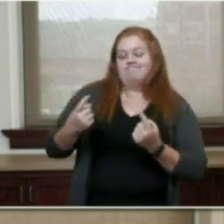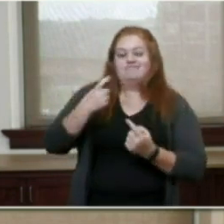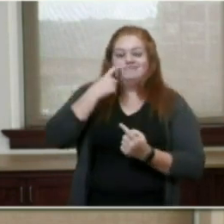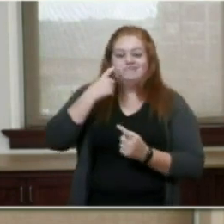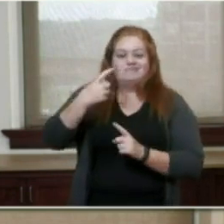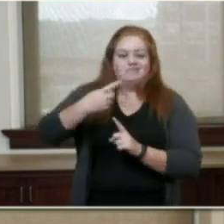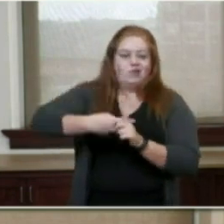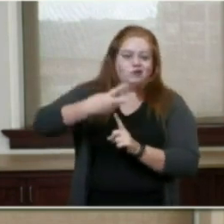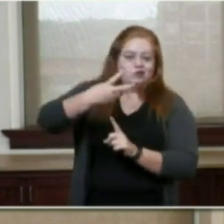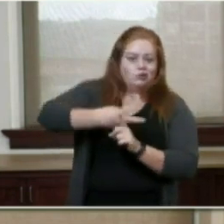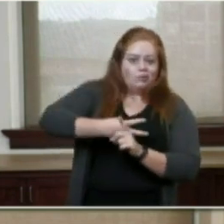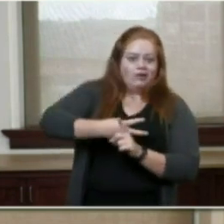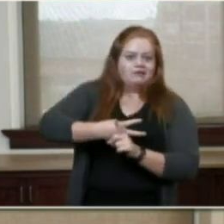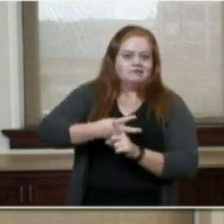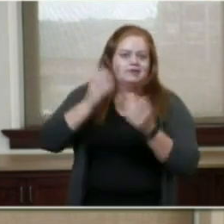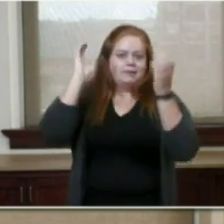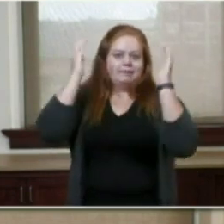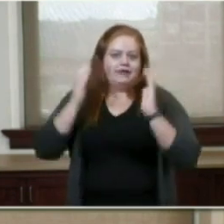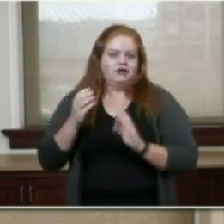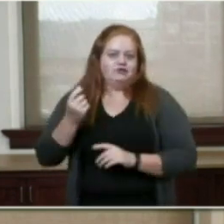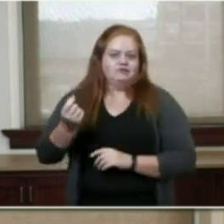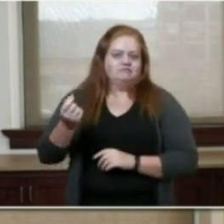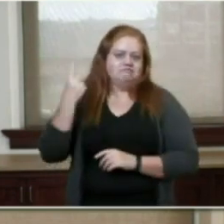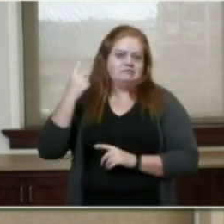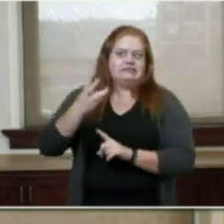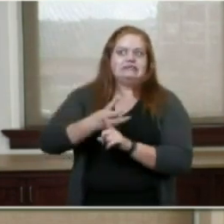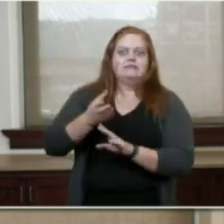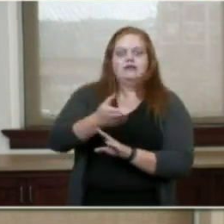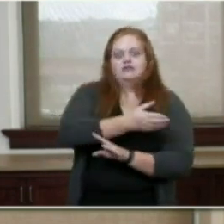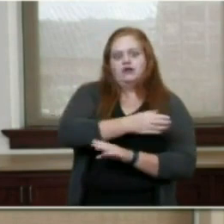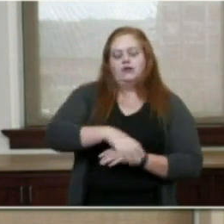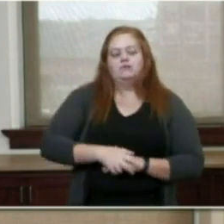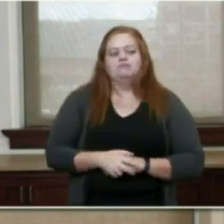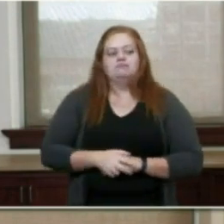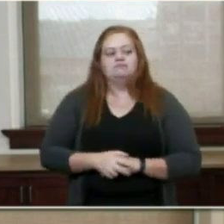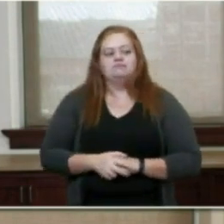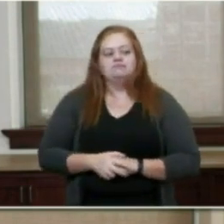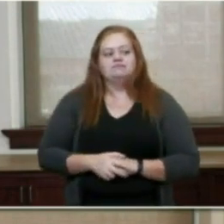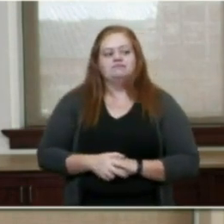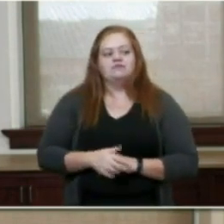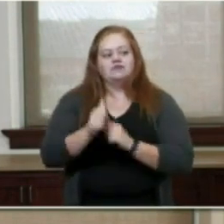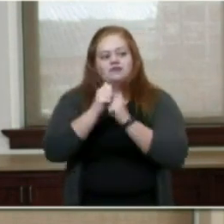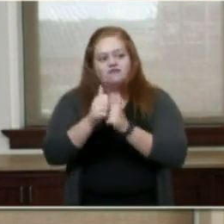certainly, than we were um, six months ago. So anyway, uh, to follow dr bogans,